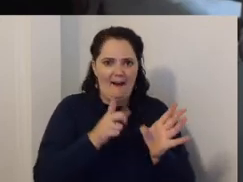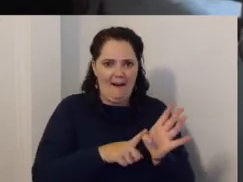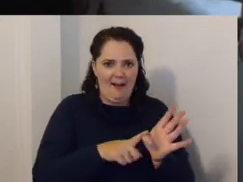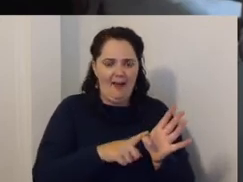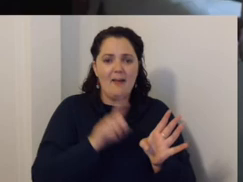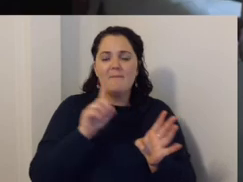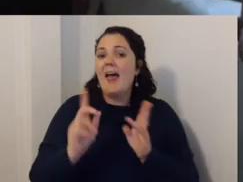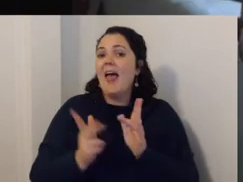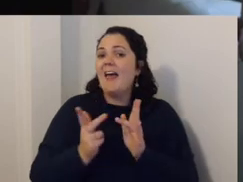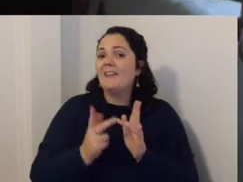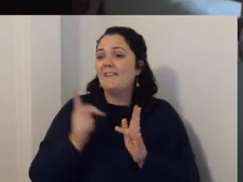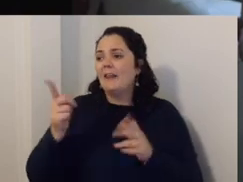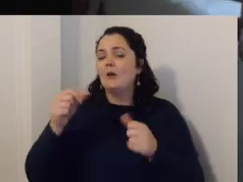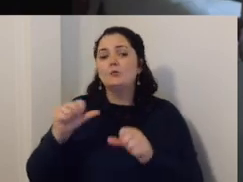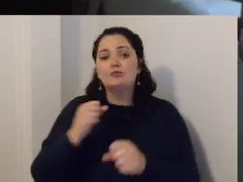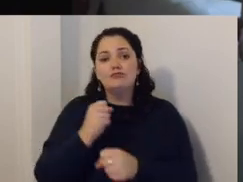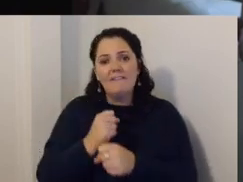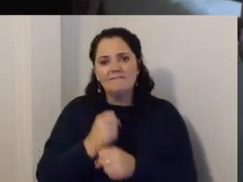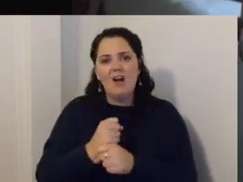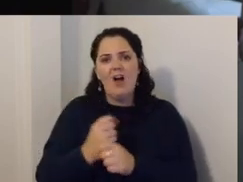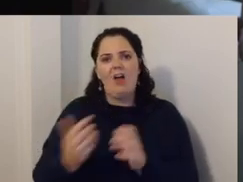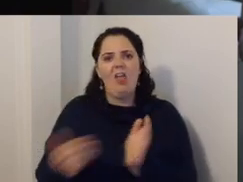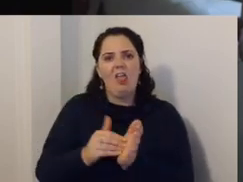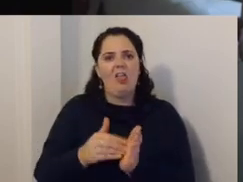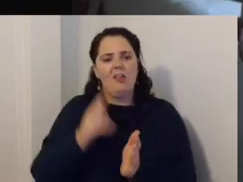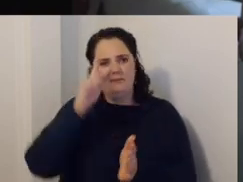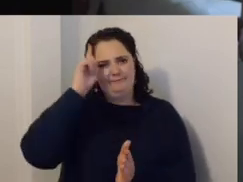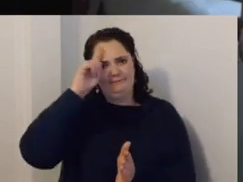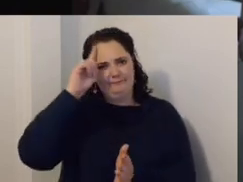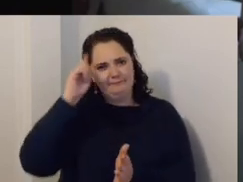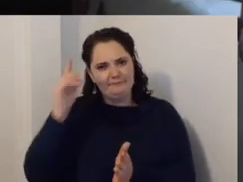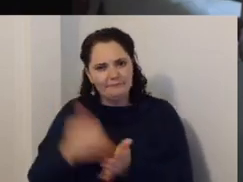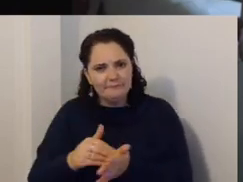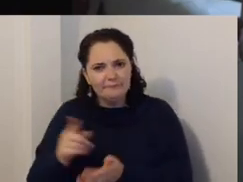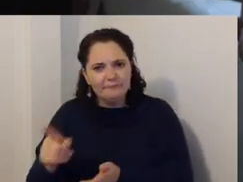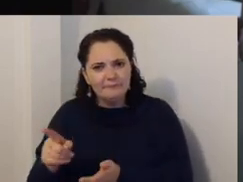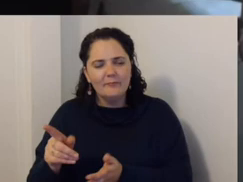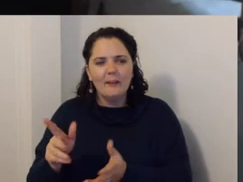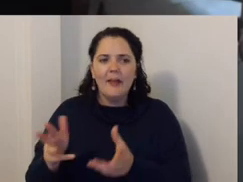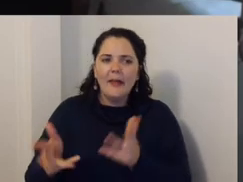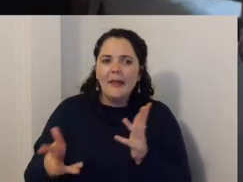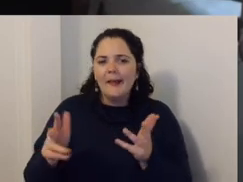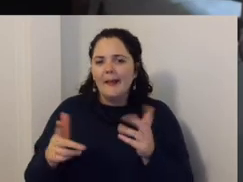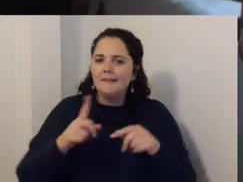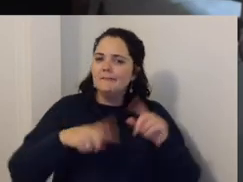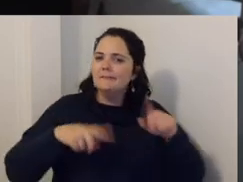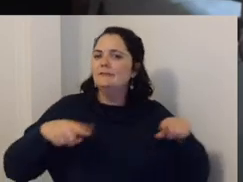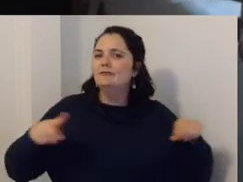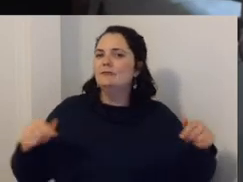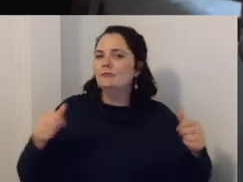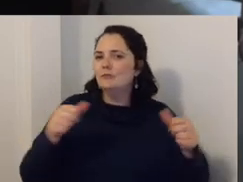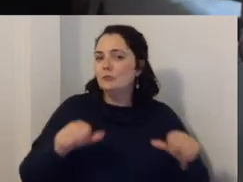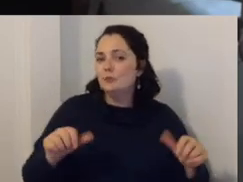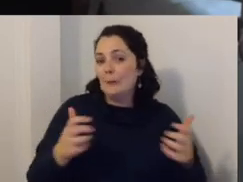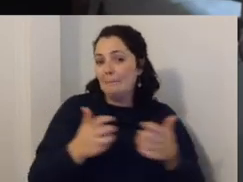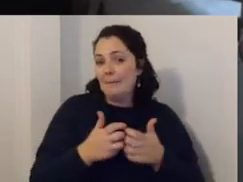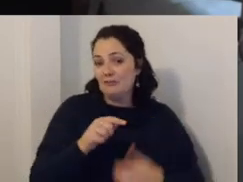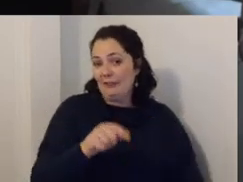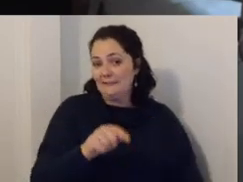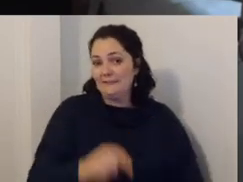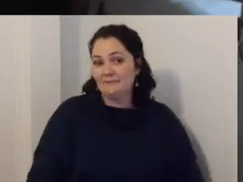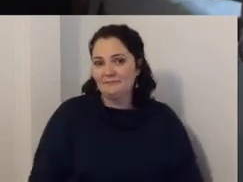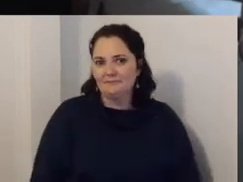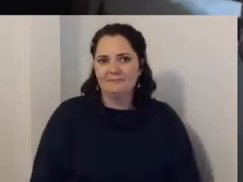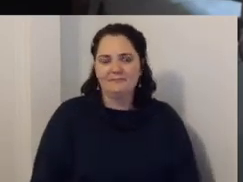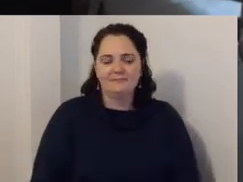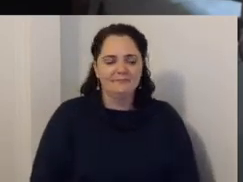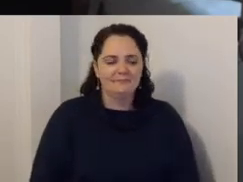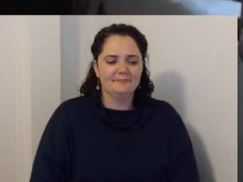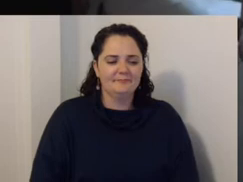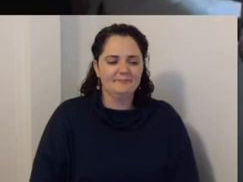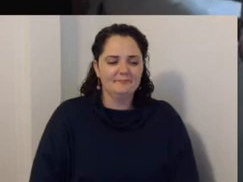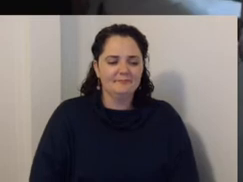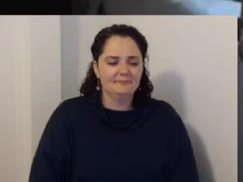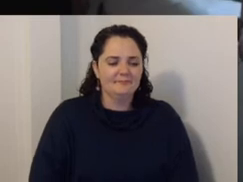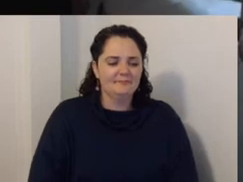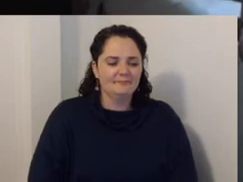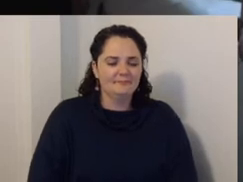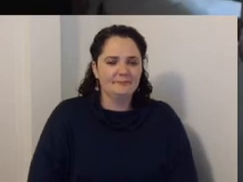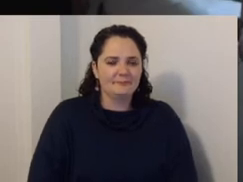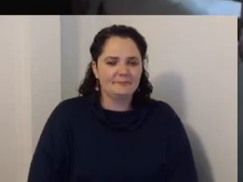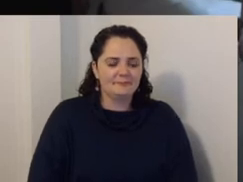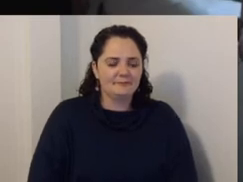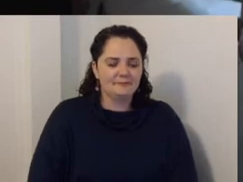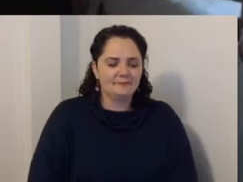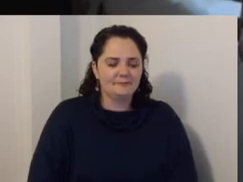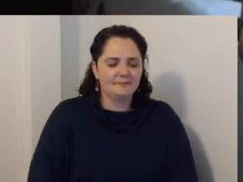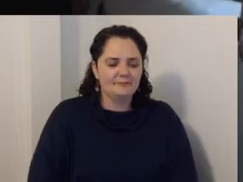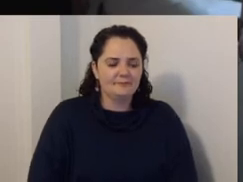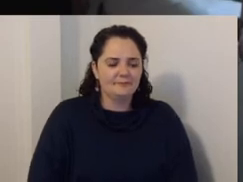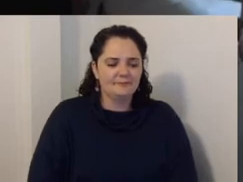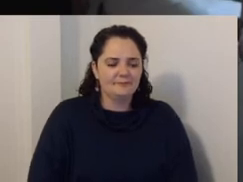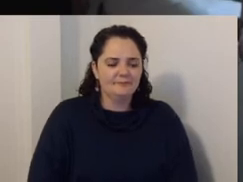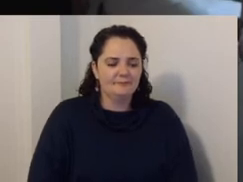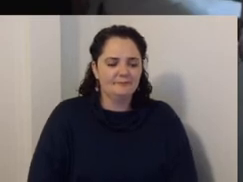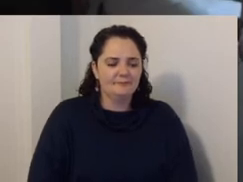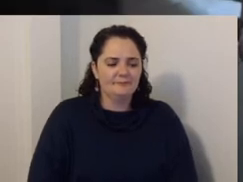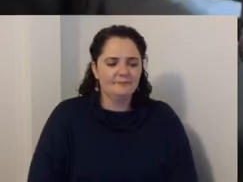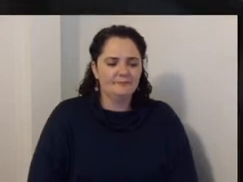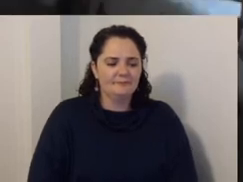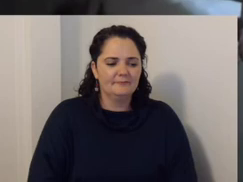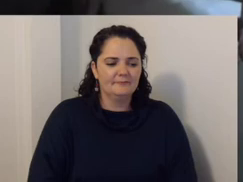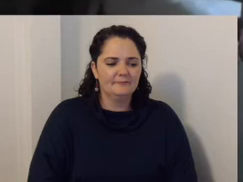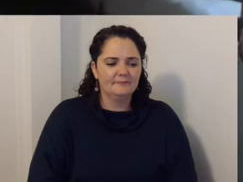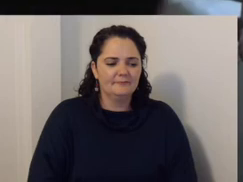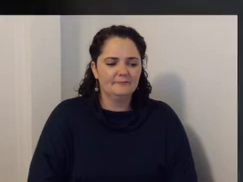have other materials mixed in with them which aren't going to work quite as well for this method